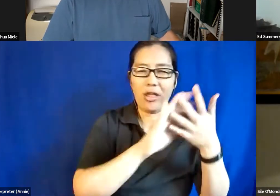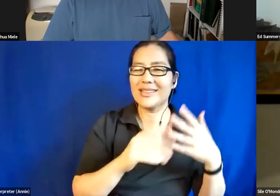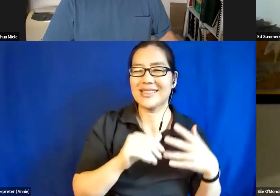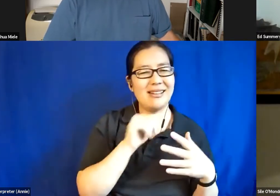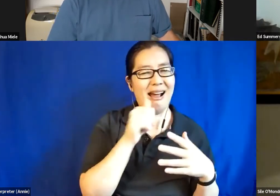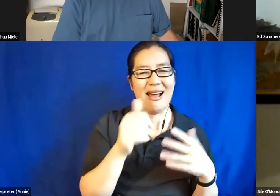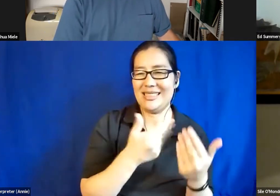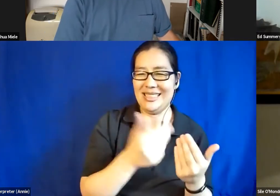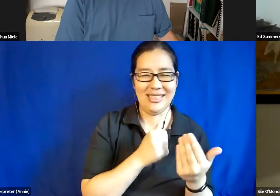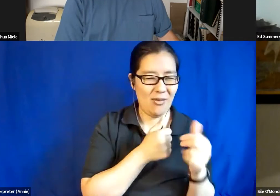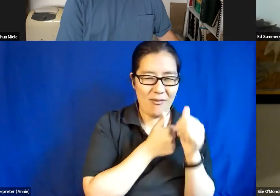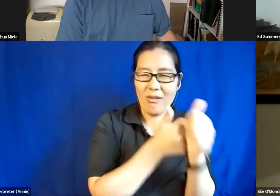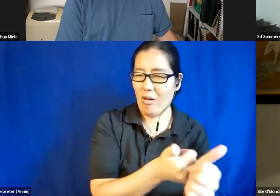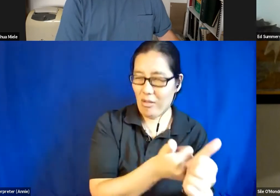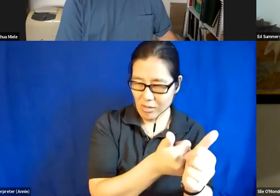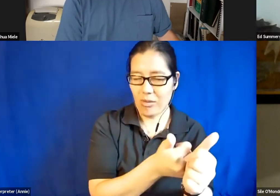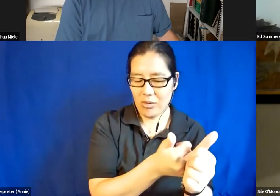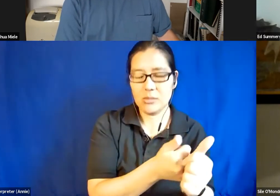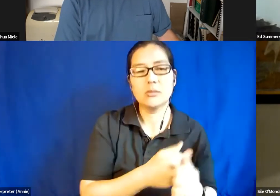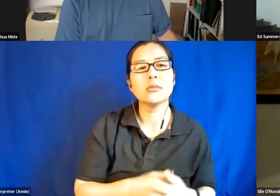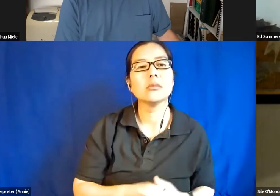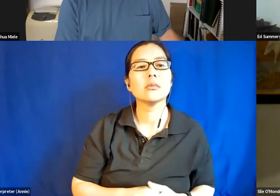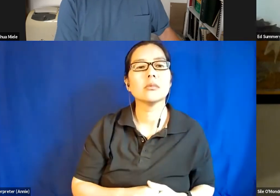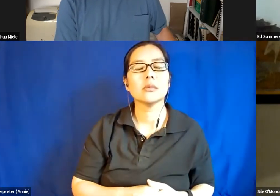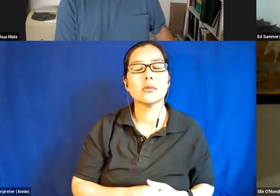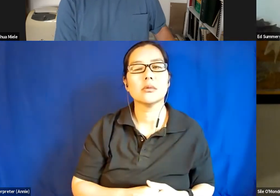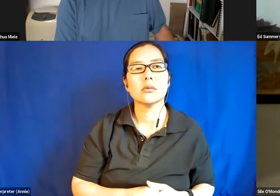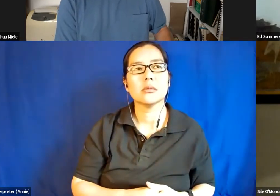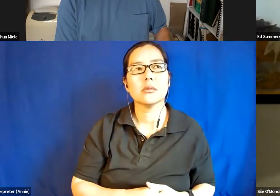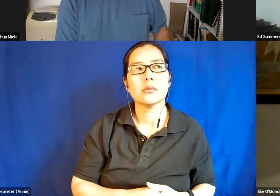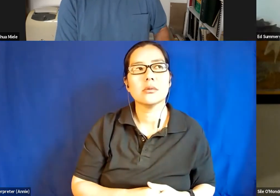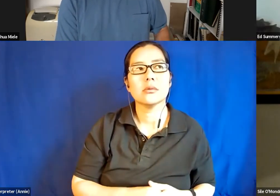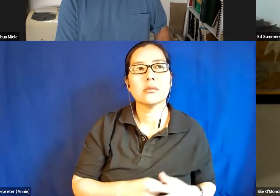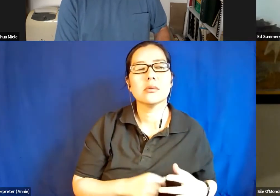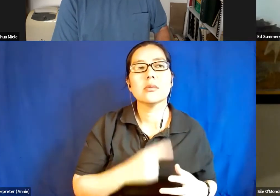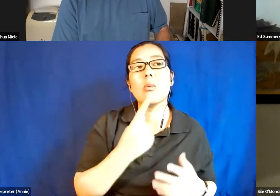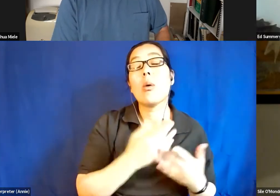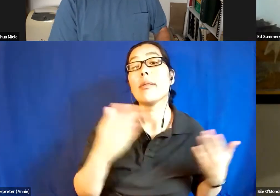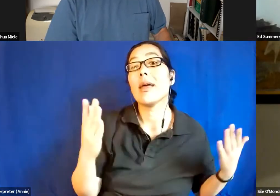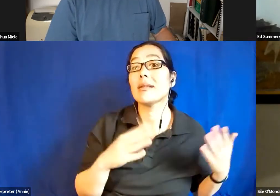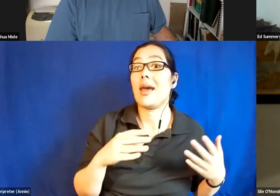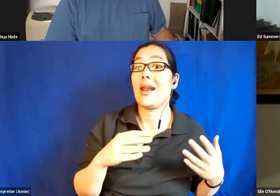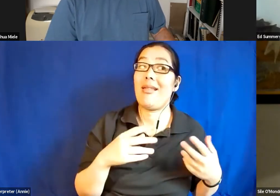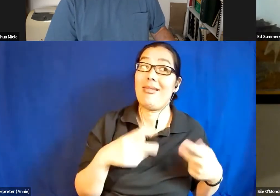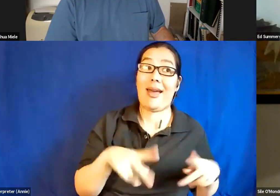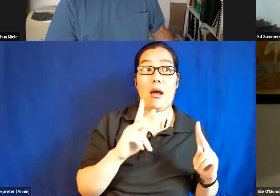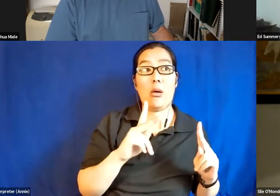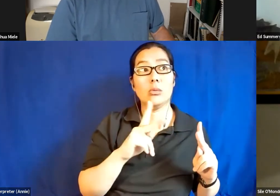for instance, that makes tactile images legible is leaving plenty of what we call white